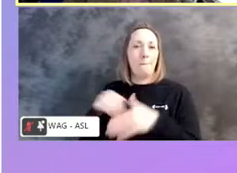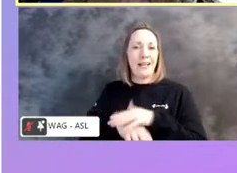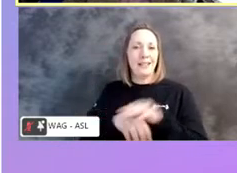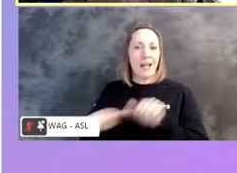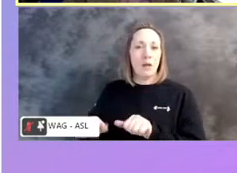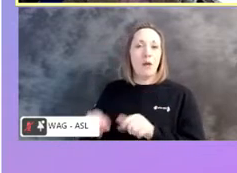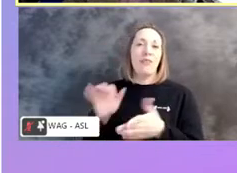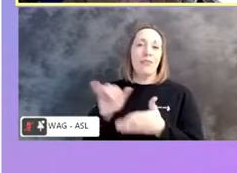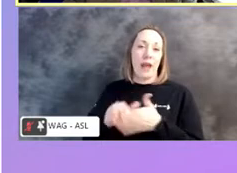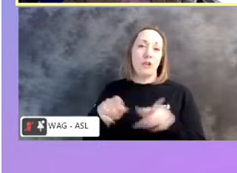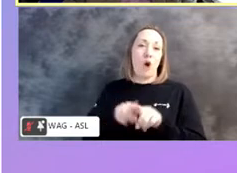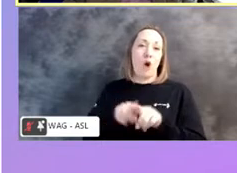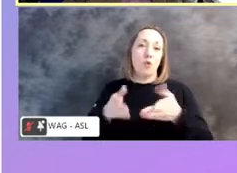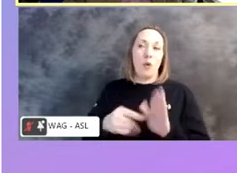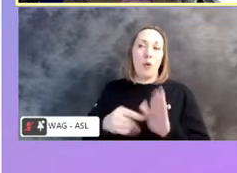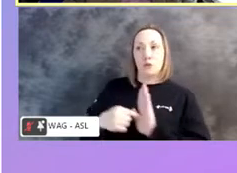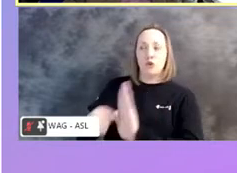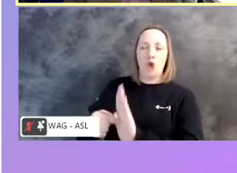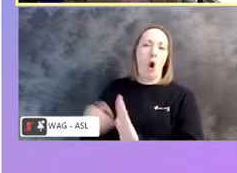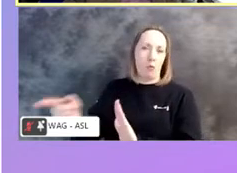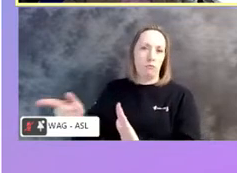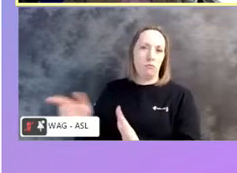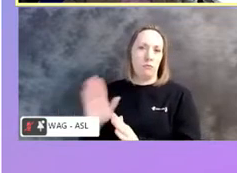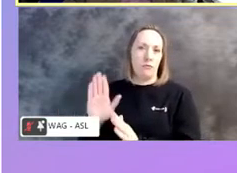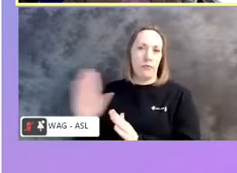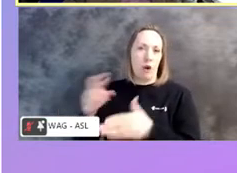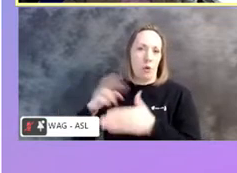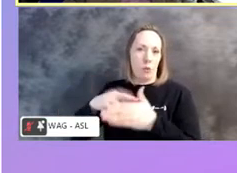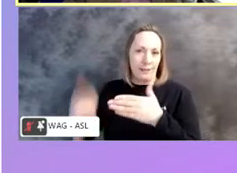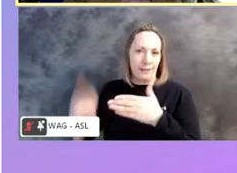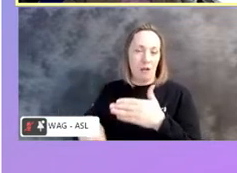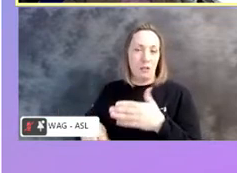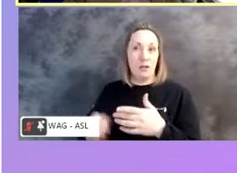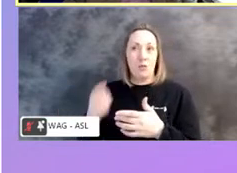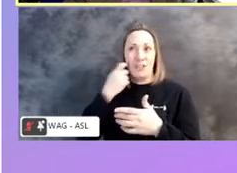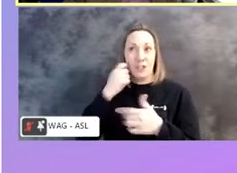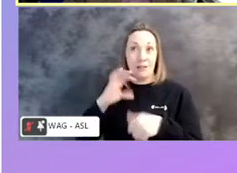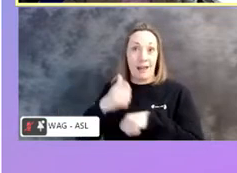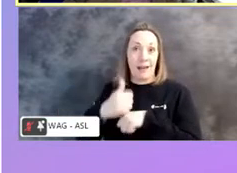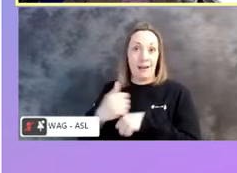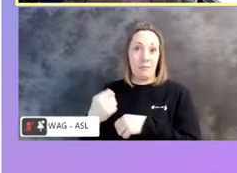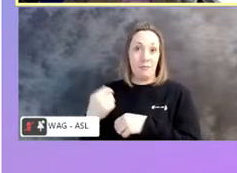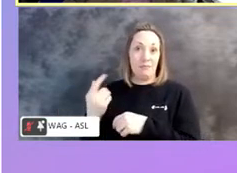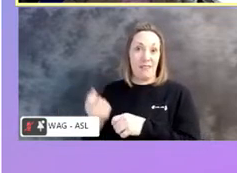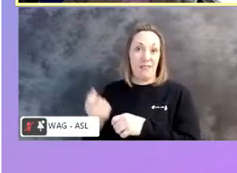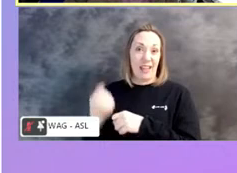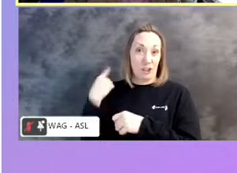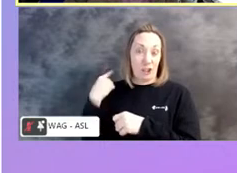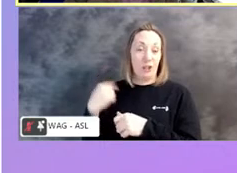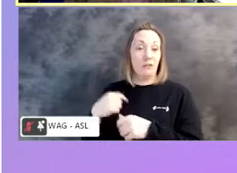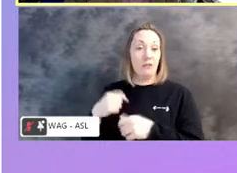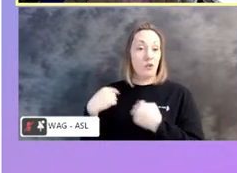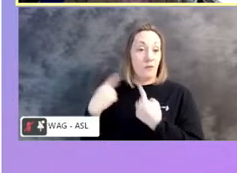the director of and the accessibility. mobile app It's also a way